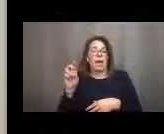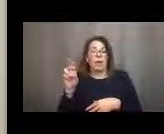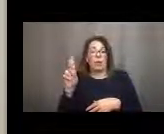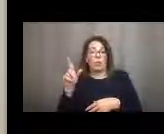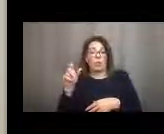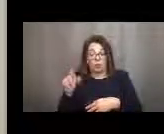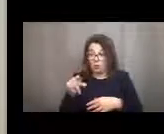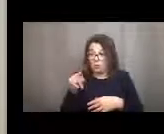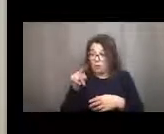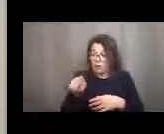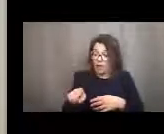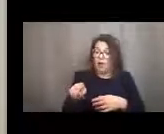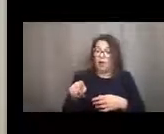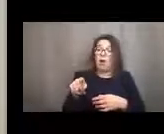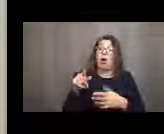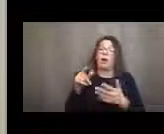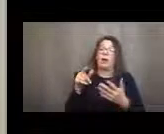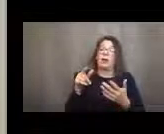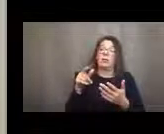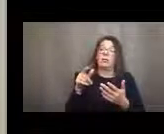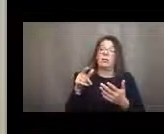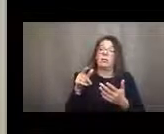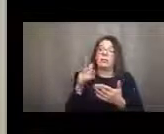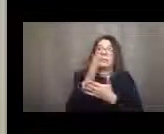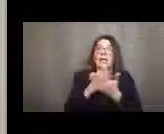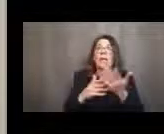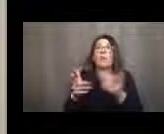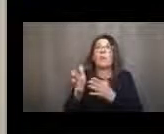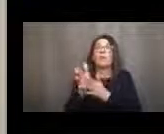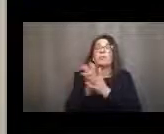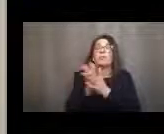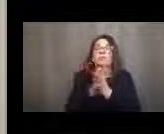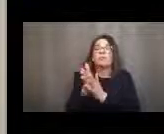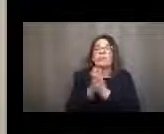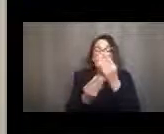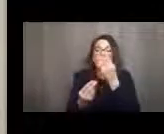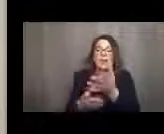that will drive the information that is required for submission.